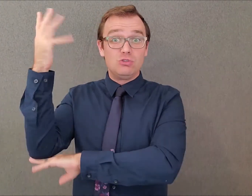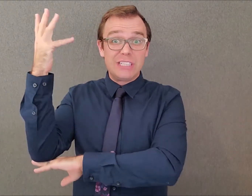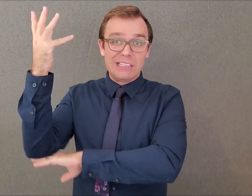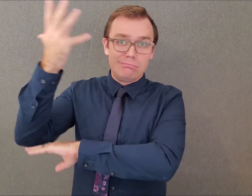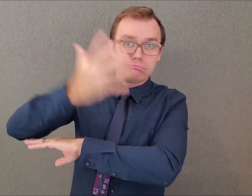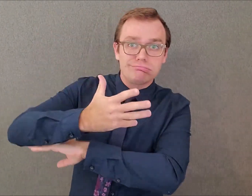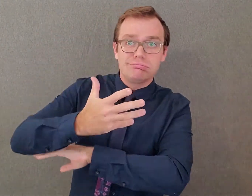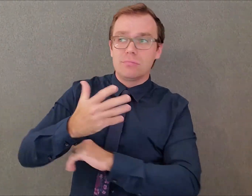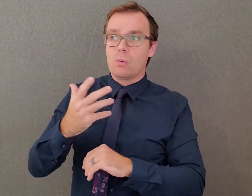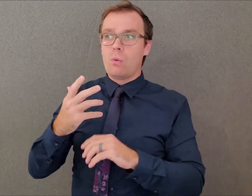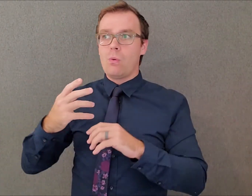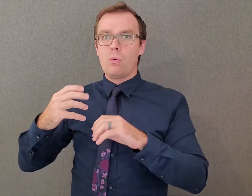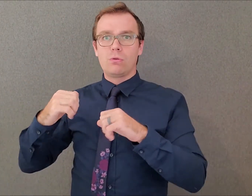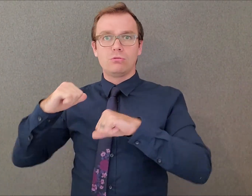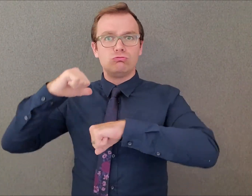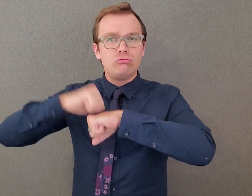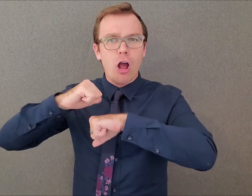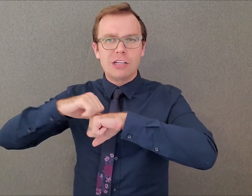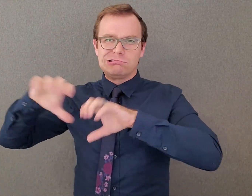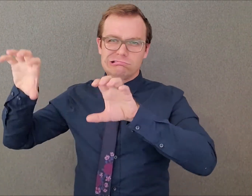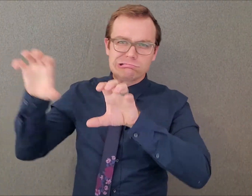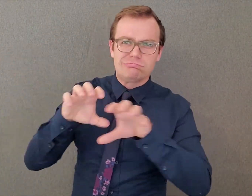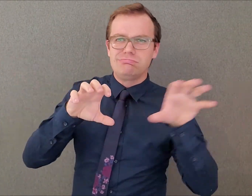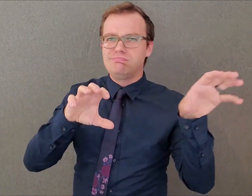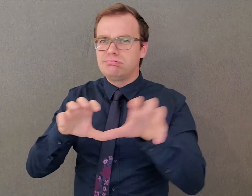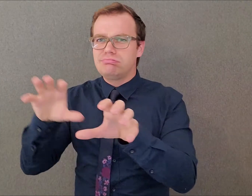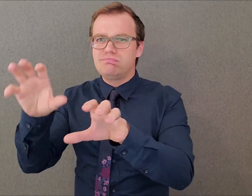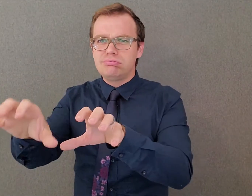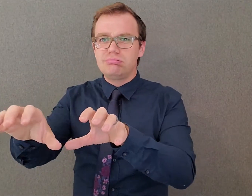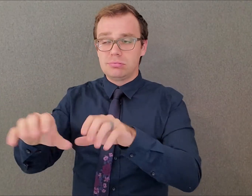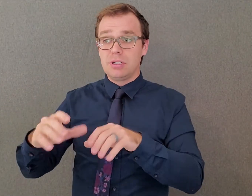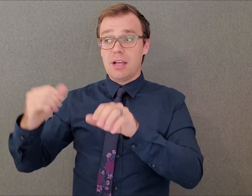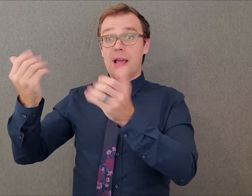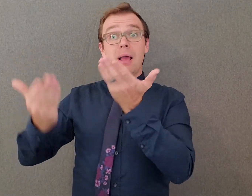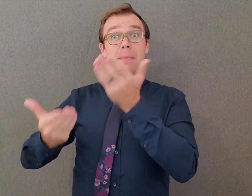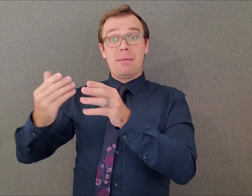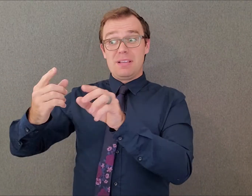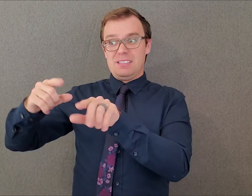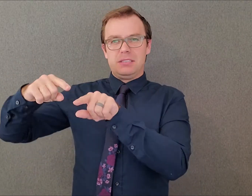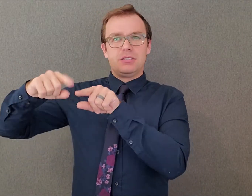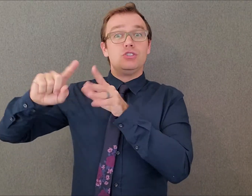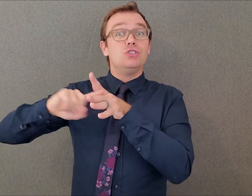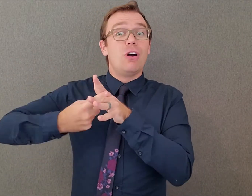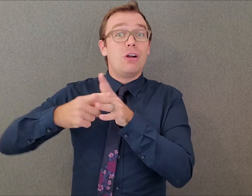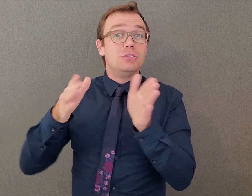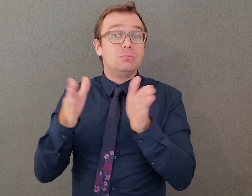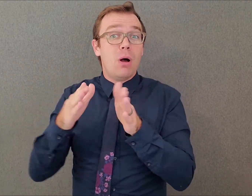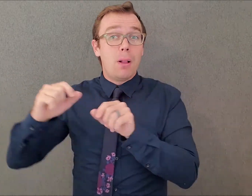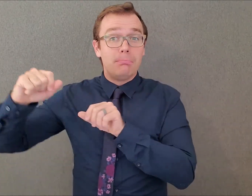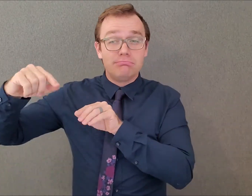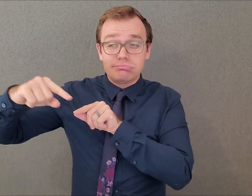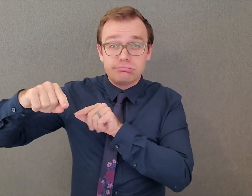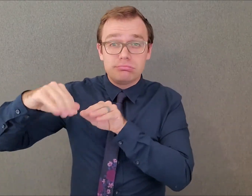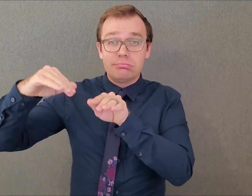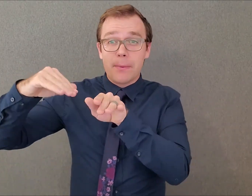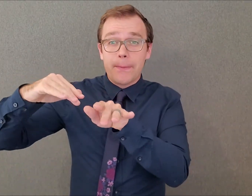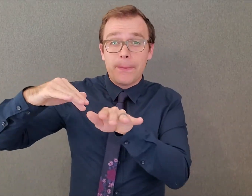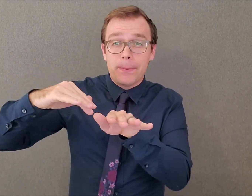such as trees cracking or boulders knocking together. A trickle flow may precede the much larger event